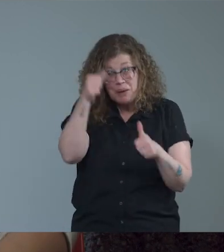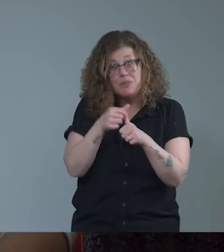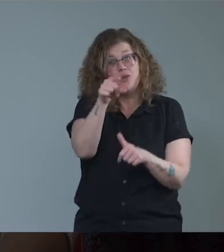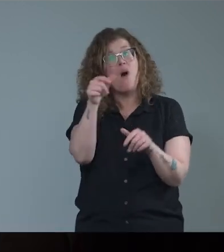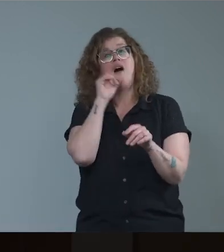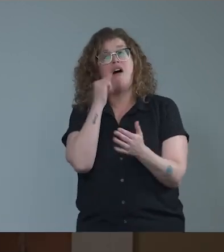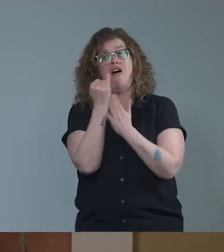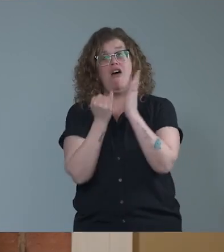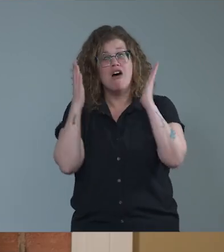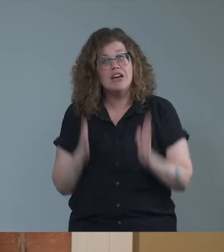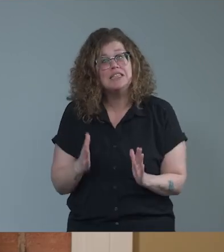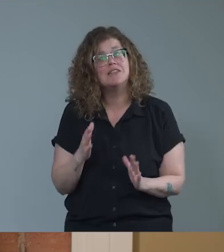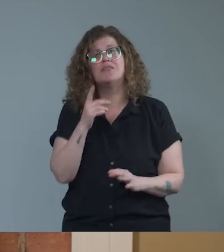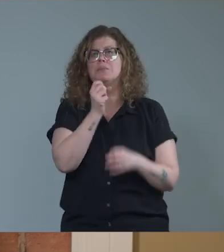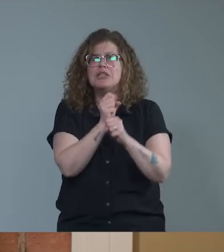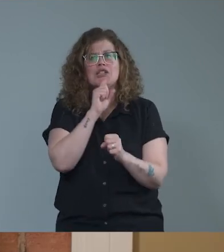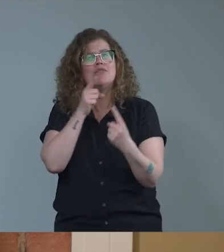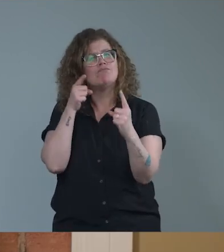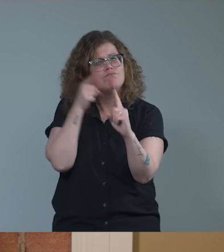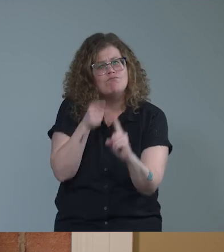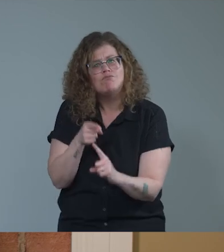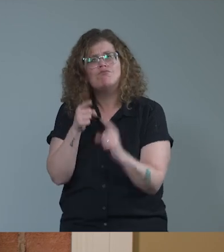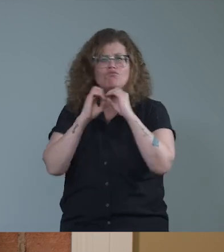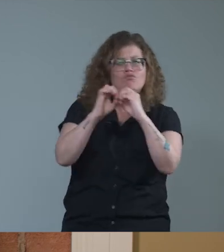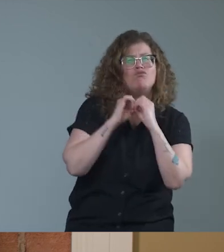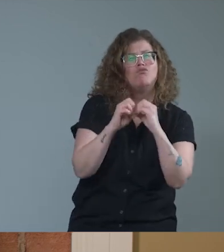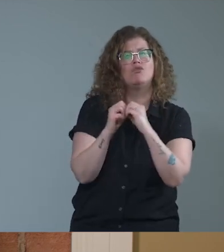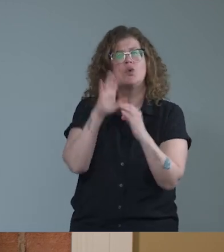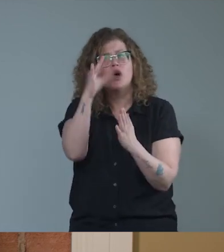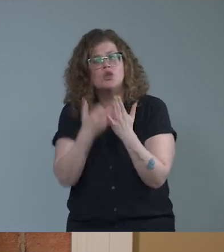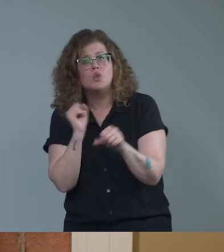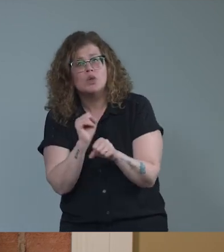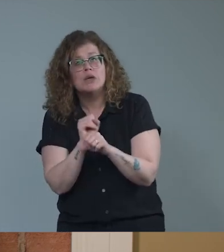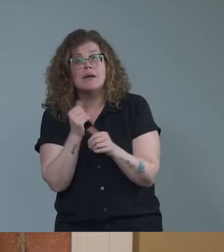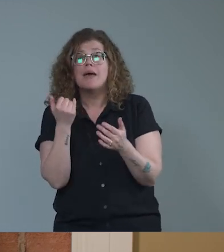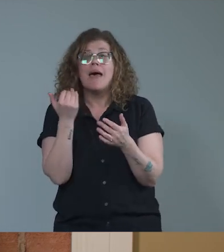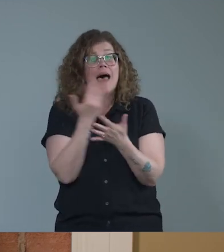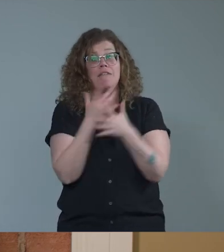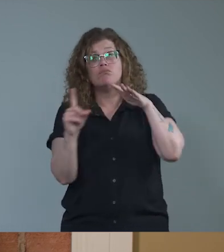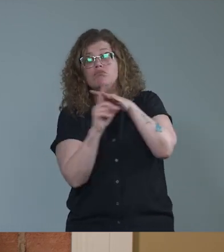need it to be. Large-scale installations require a prime contractor who's responsible for overseeing all of these regulations,